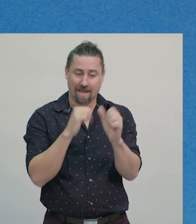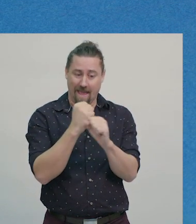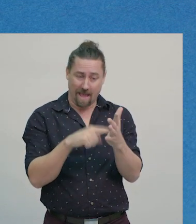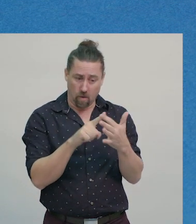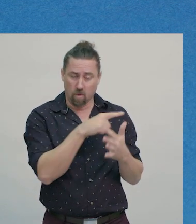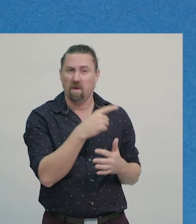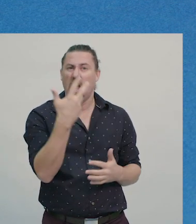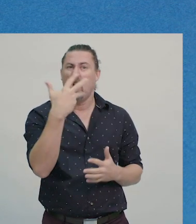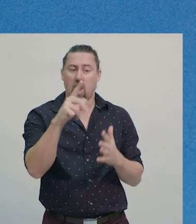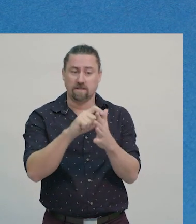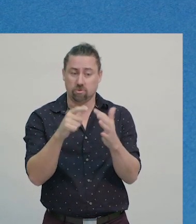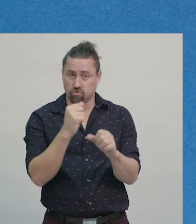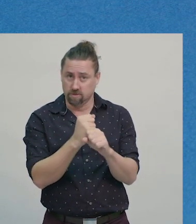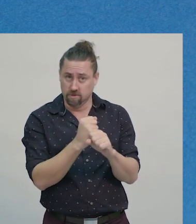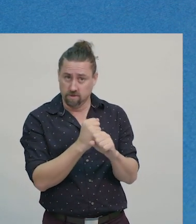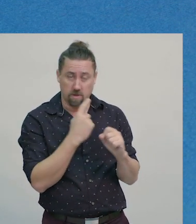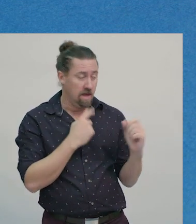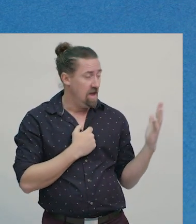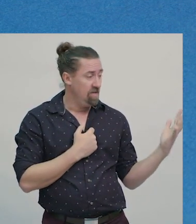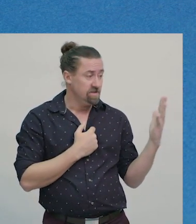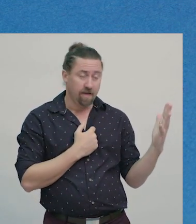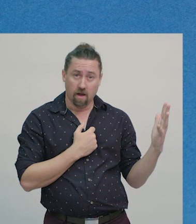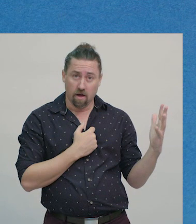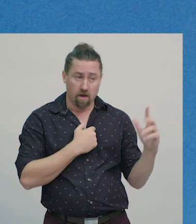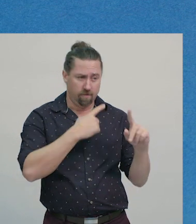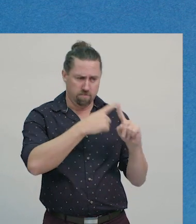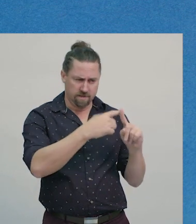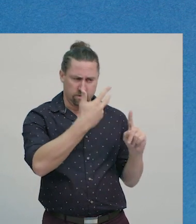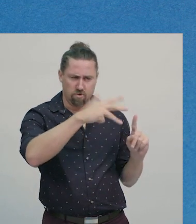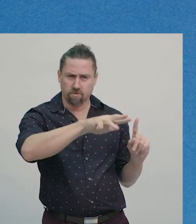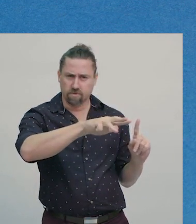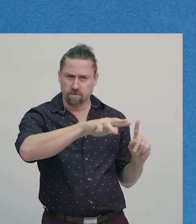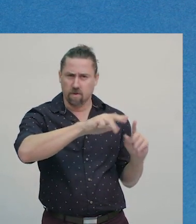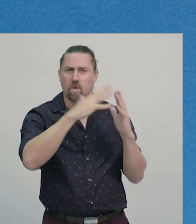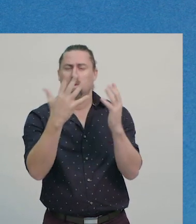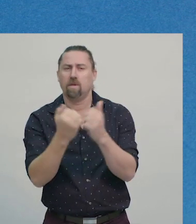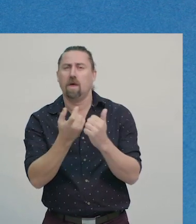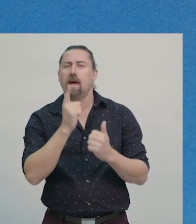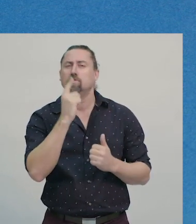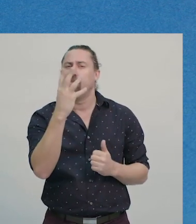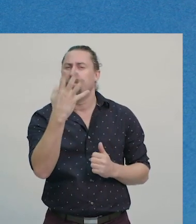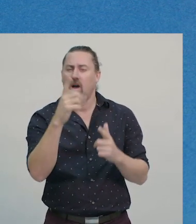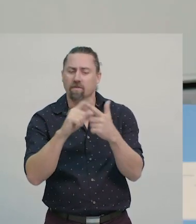That means we have 55 degrees plus 90 degrees, which is 145 degrees.